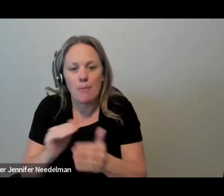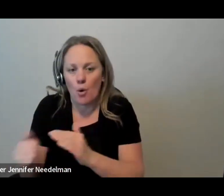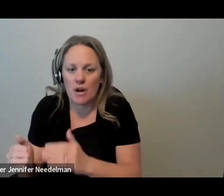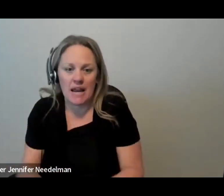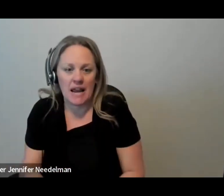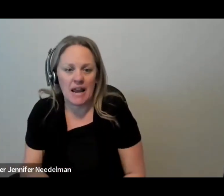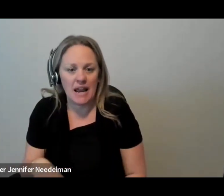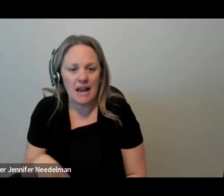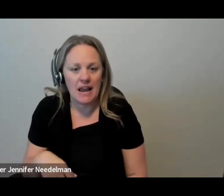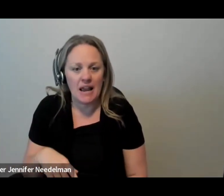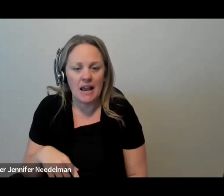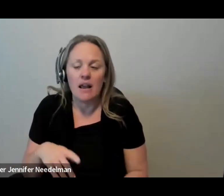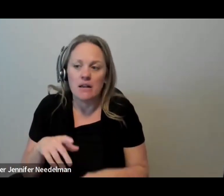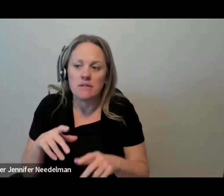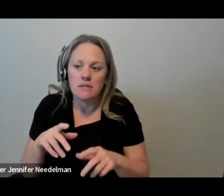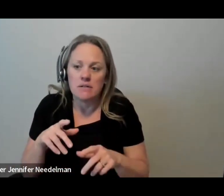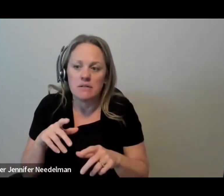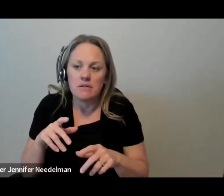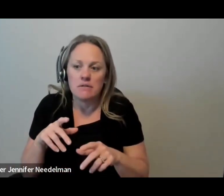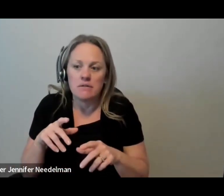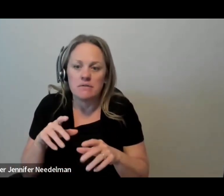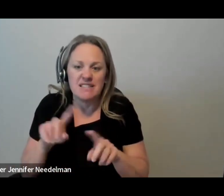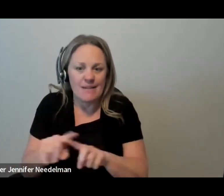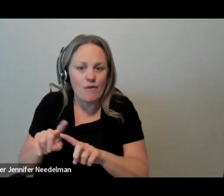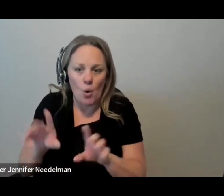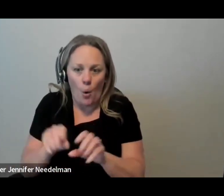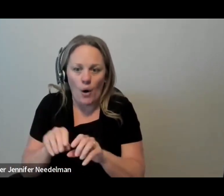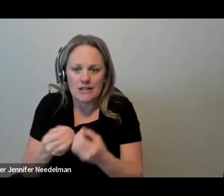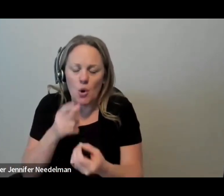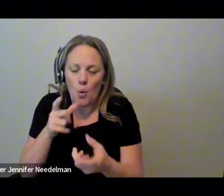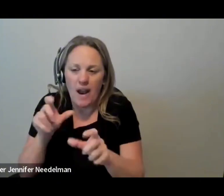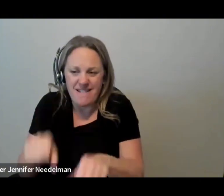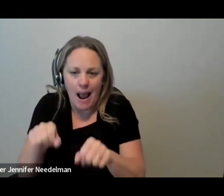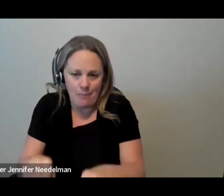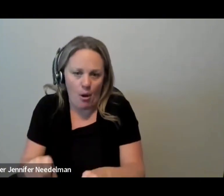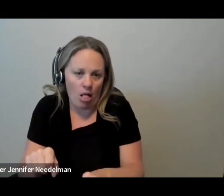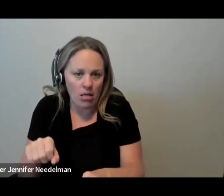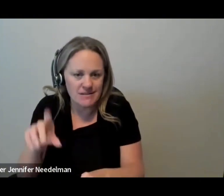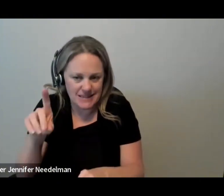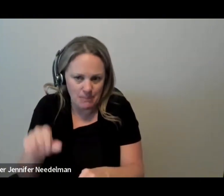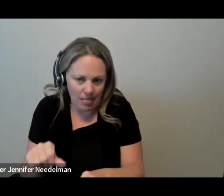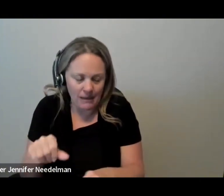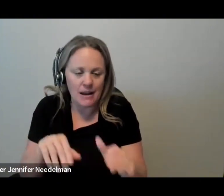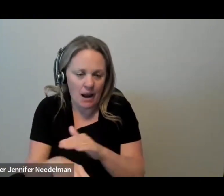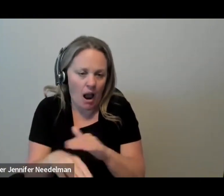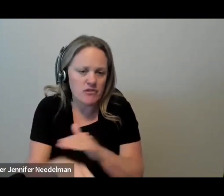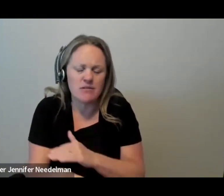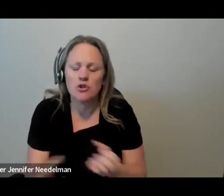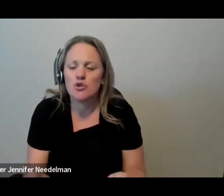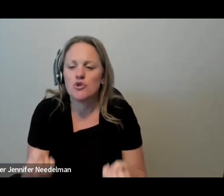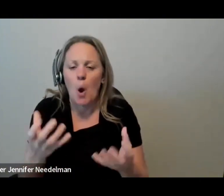like M-Enabling, Disability:IN, CES in Vegas. There, there's so many conferences out there, there's